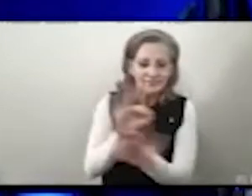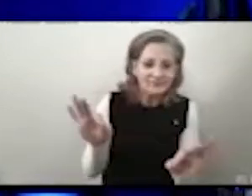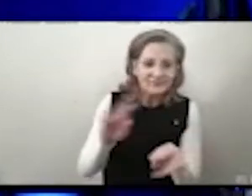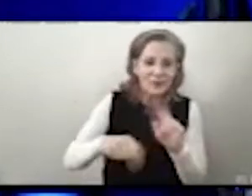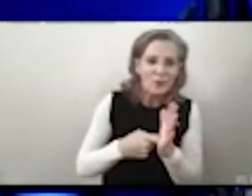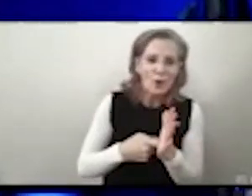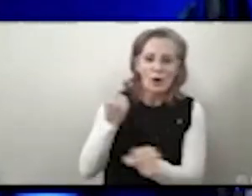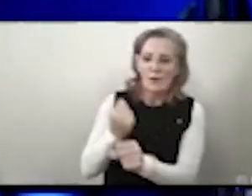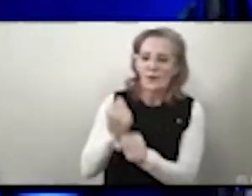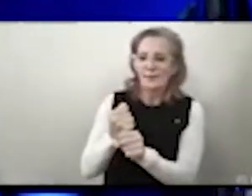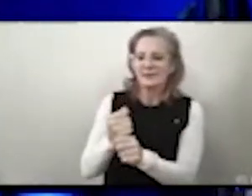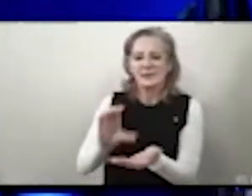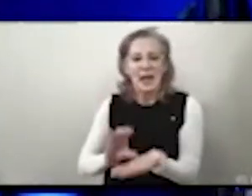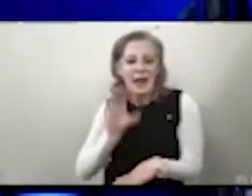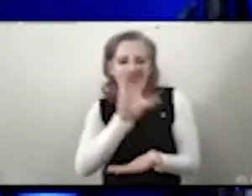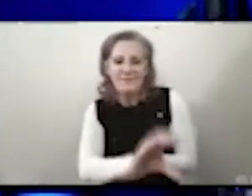support effective participation.